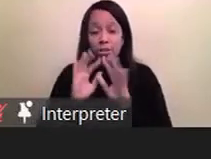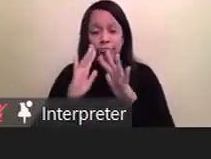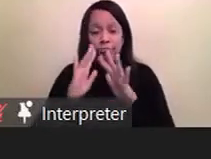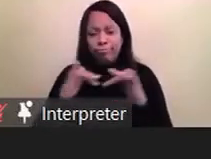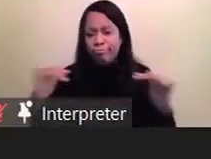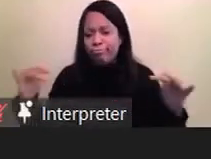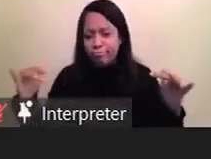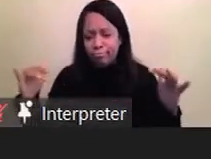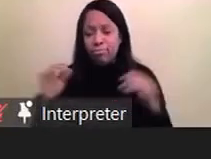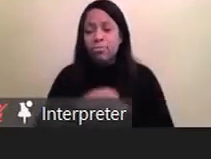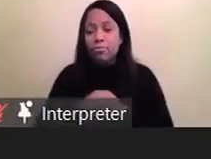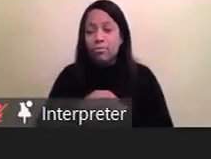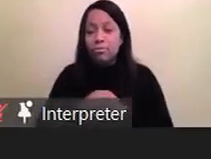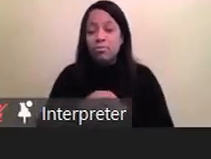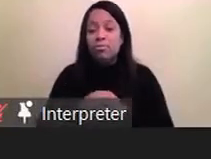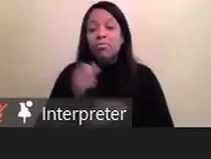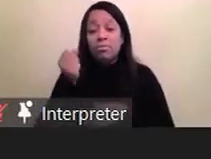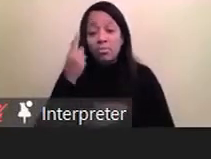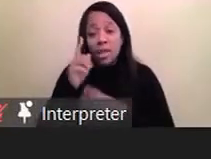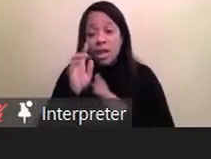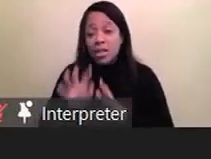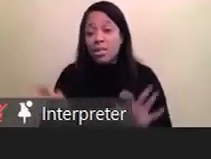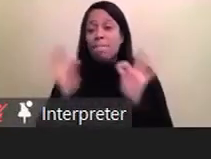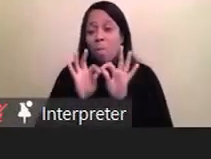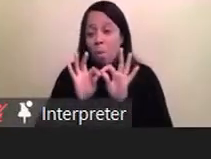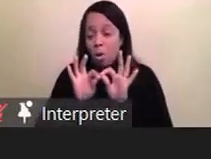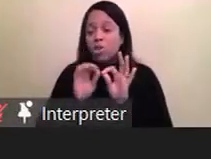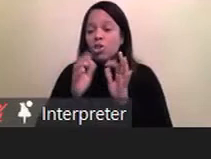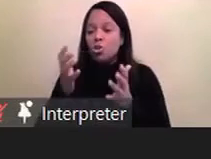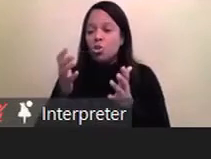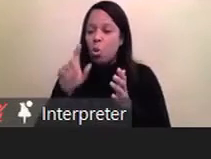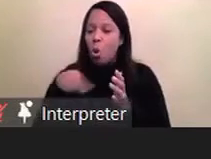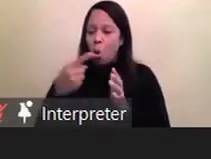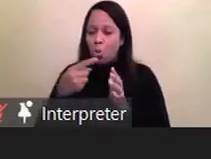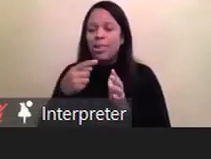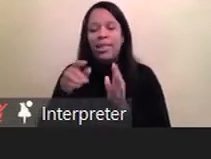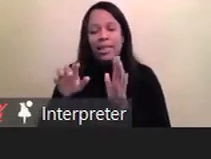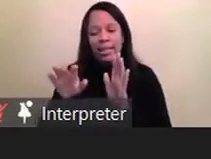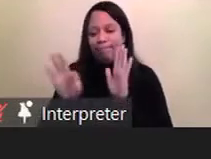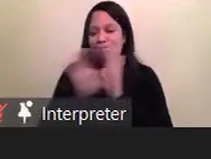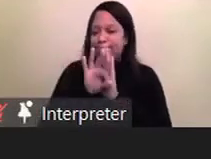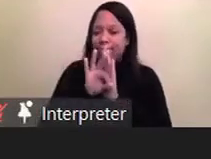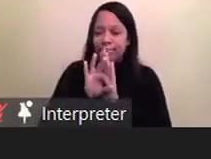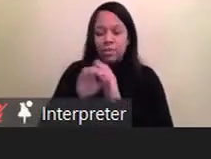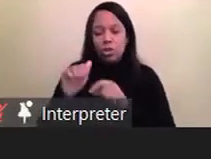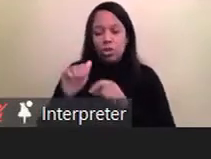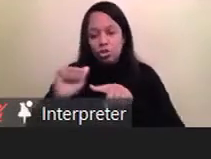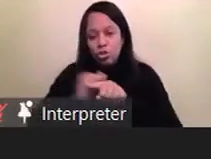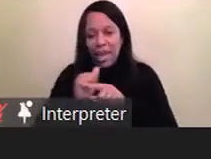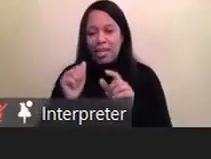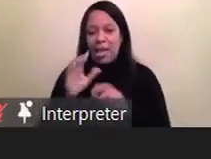You want to be careful to only permit trained and certified ASL interpreters to cover meetings.